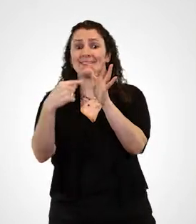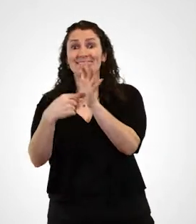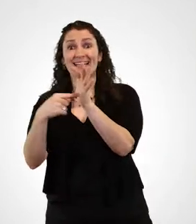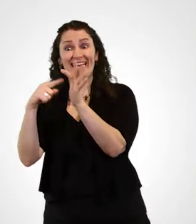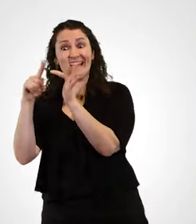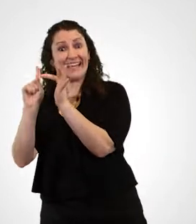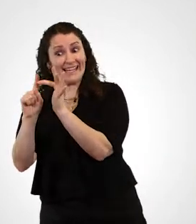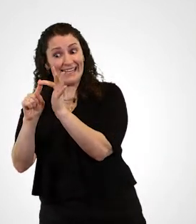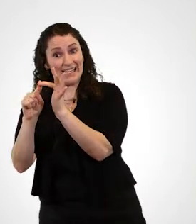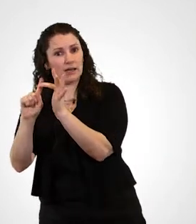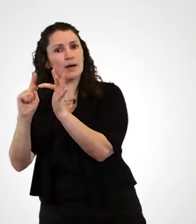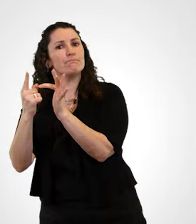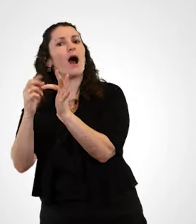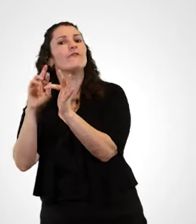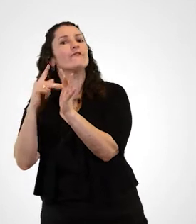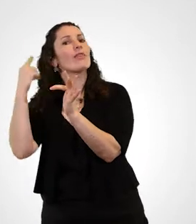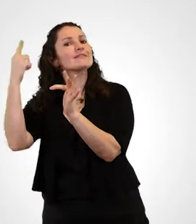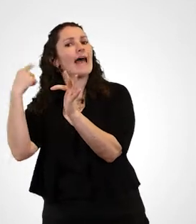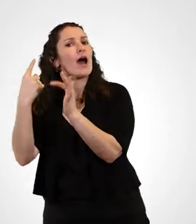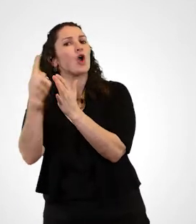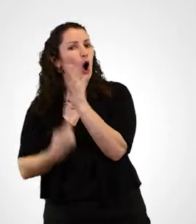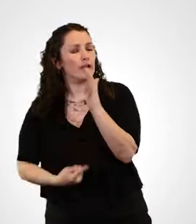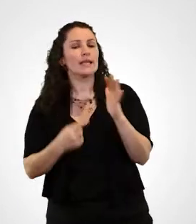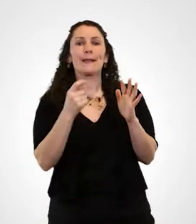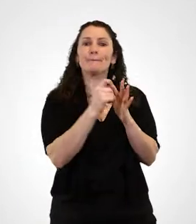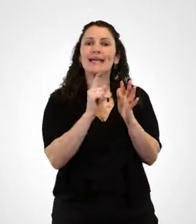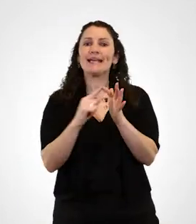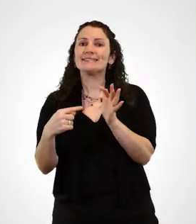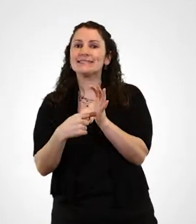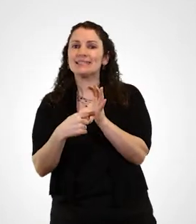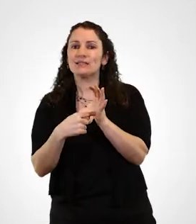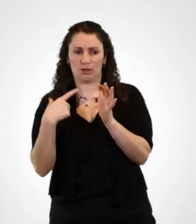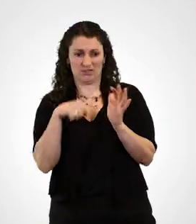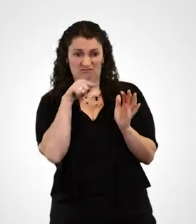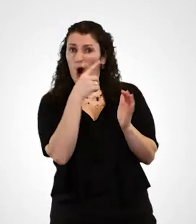this clarifies all of that because there's one picture for every sound in the word.